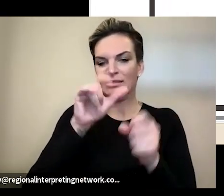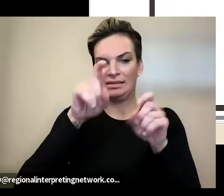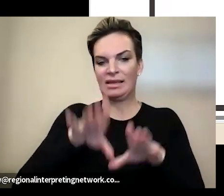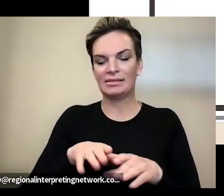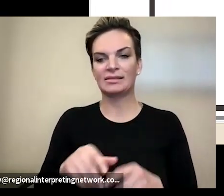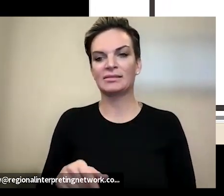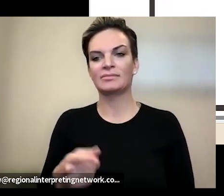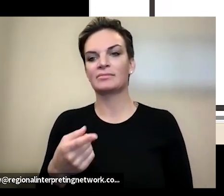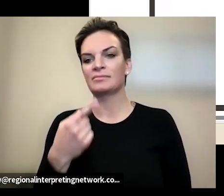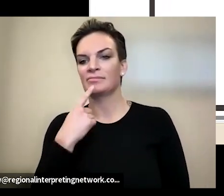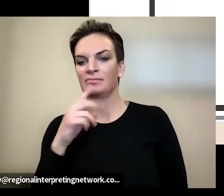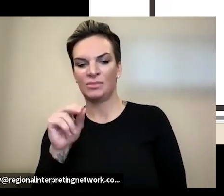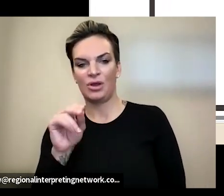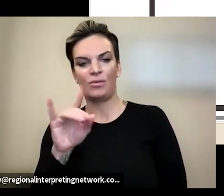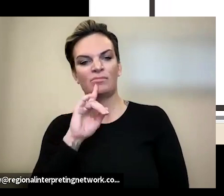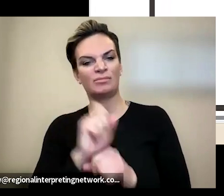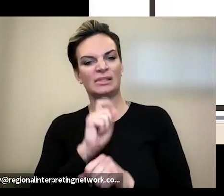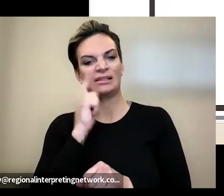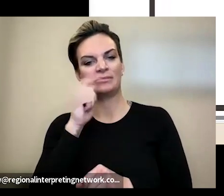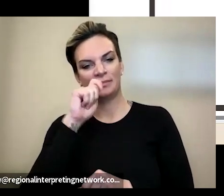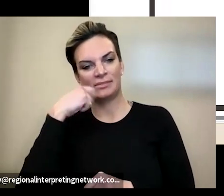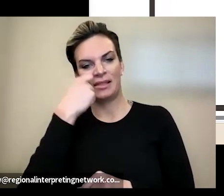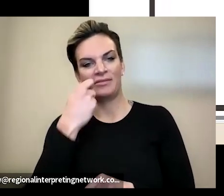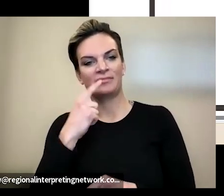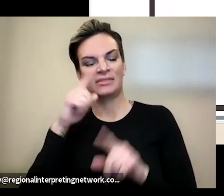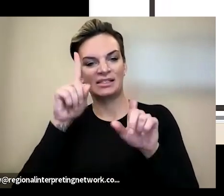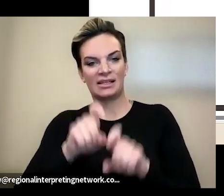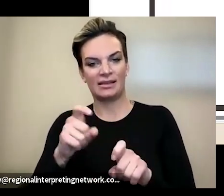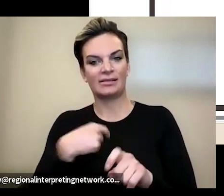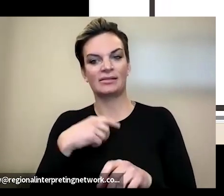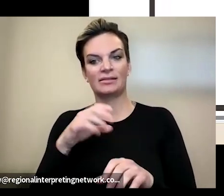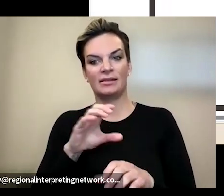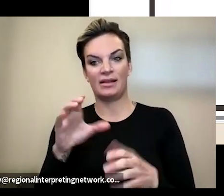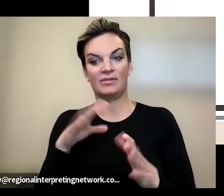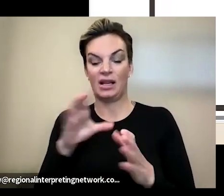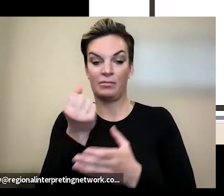"It's not unreliable, it's a saliva test, here you go, and I've done it a number of times at this point,"